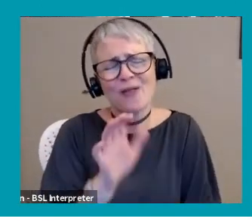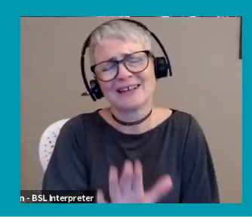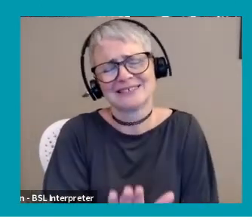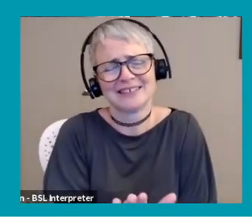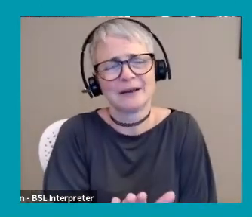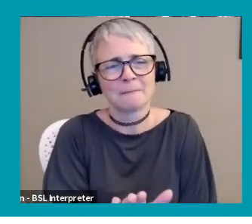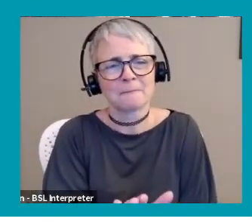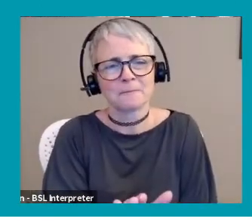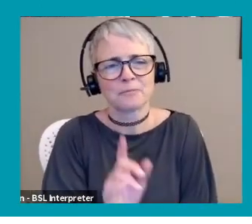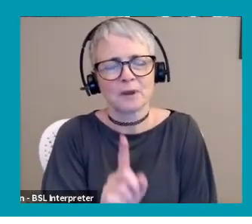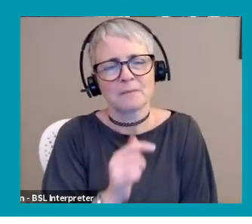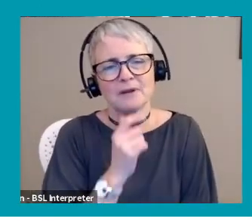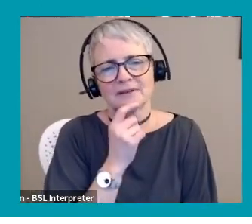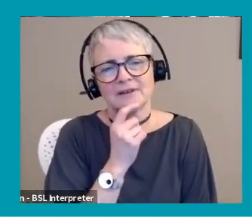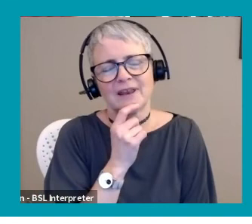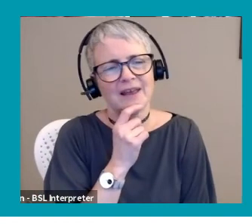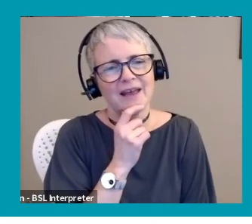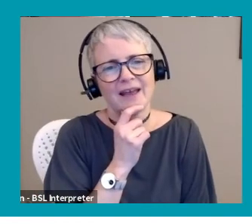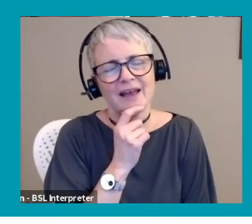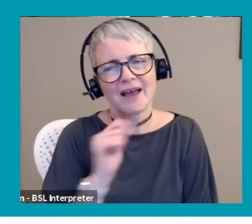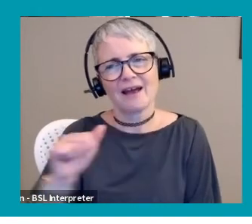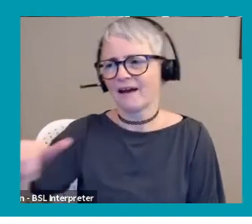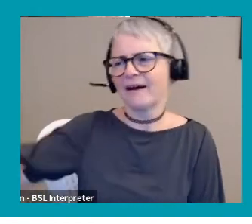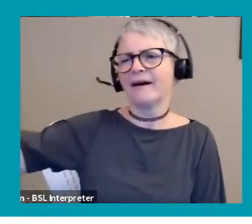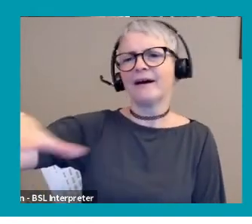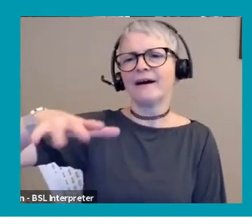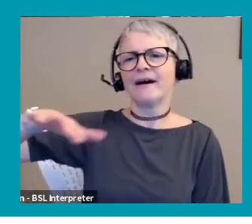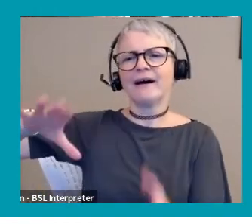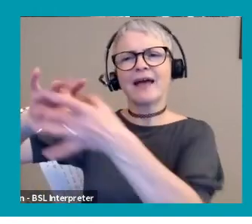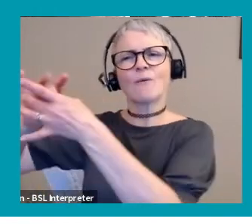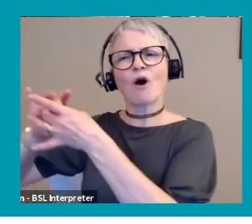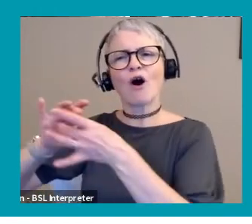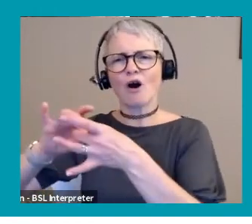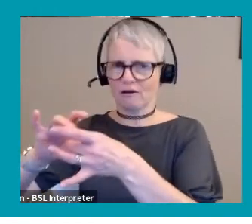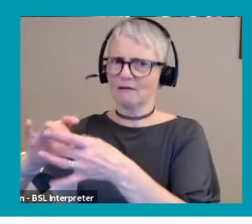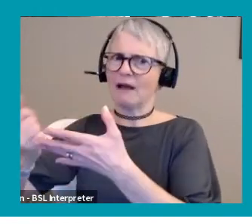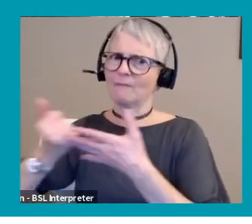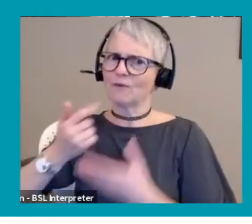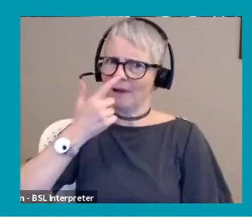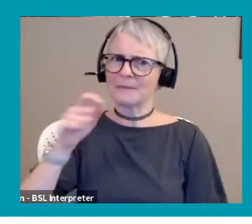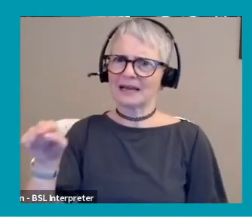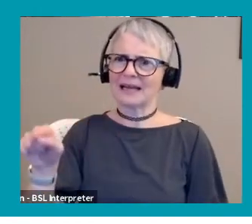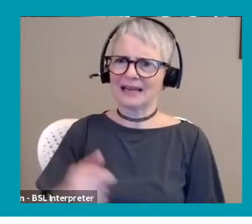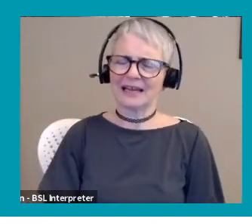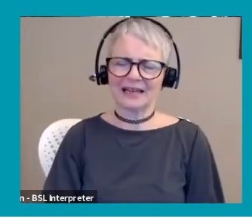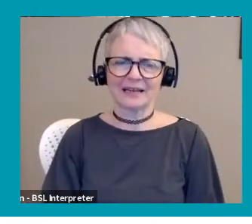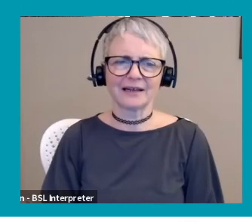But, the power of your networks can be really helpful in these situations. Always celebrate the small wins.